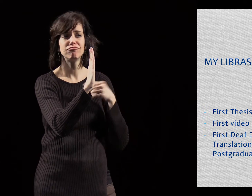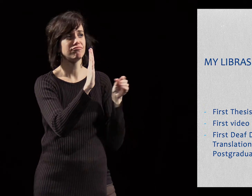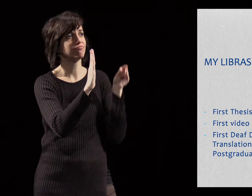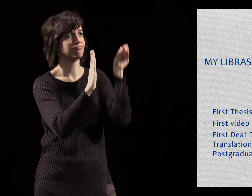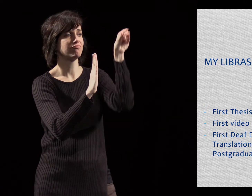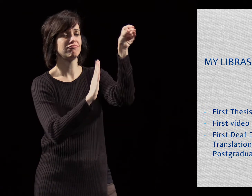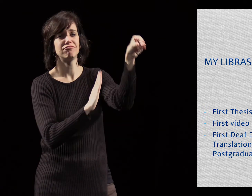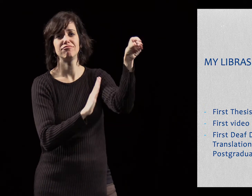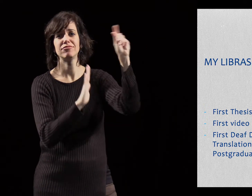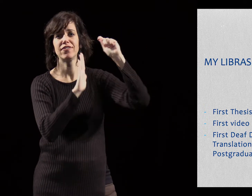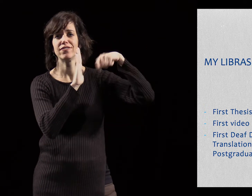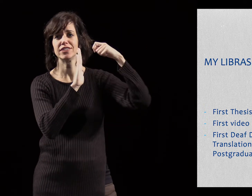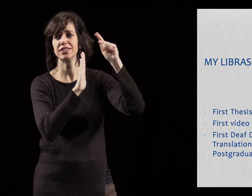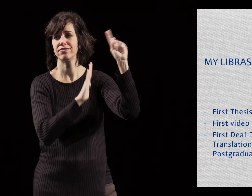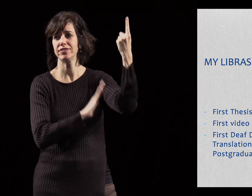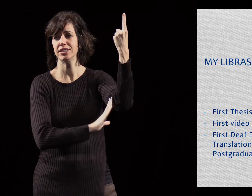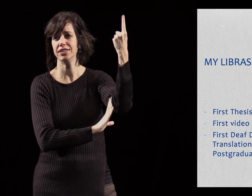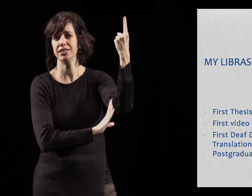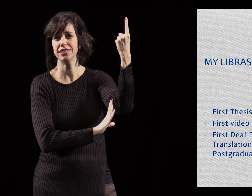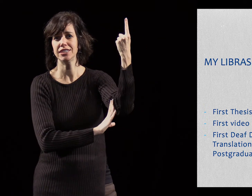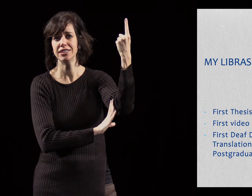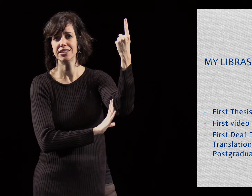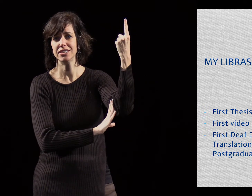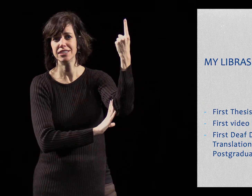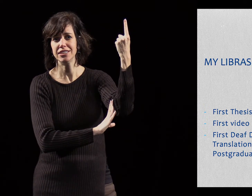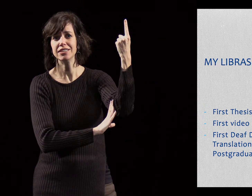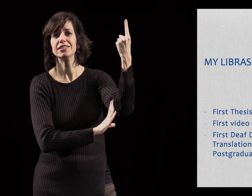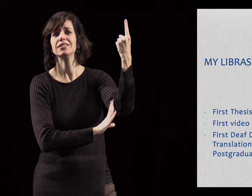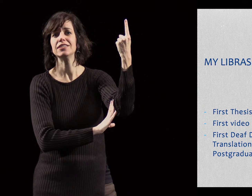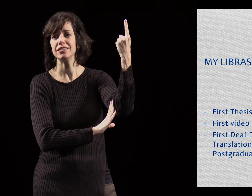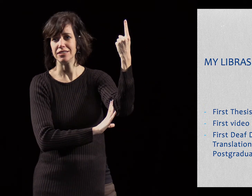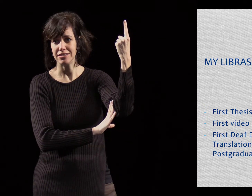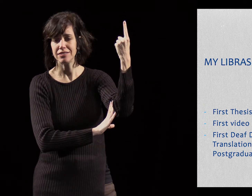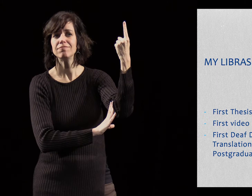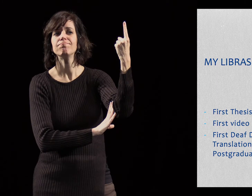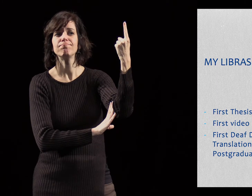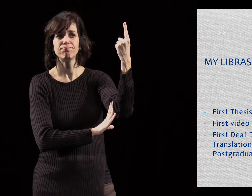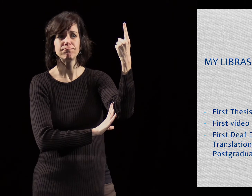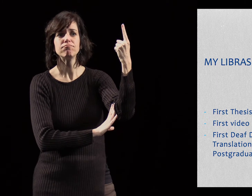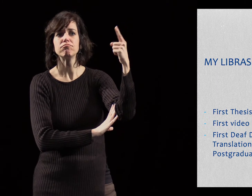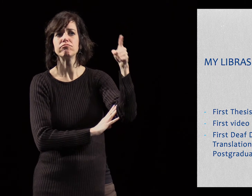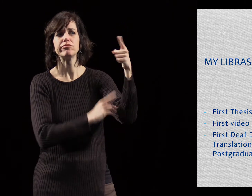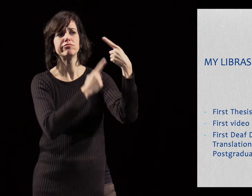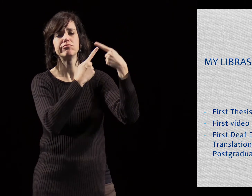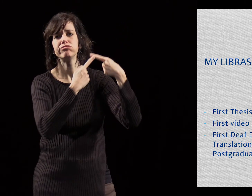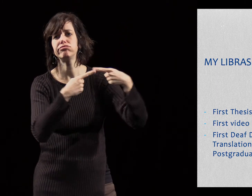Now, all of the other students wrote papers, but mine was the first video submission.